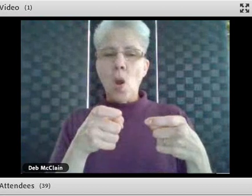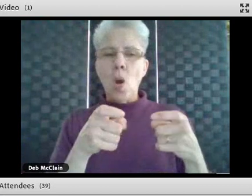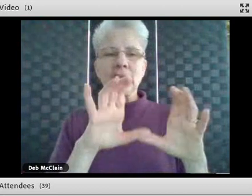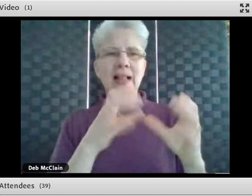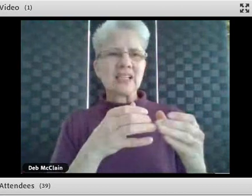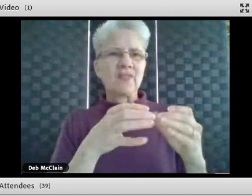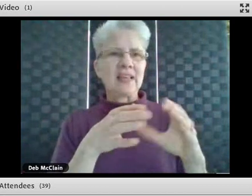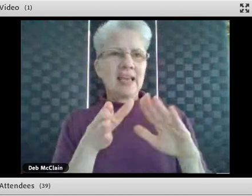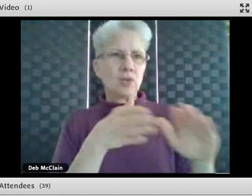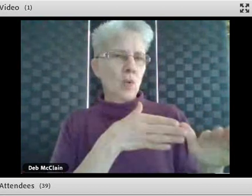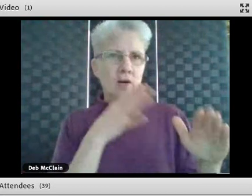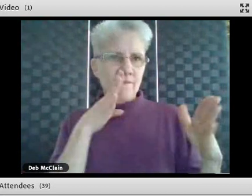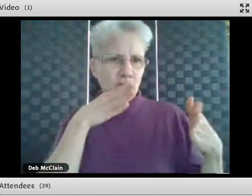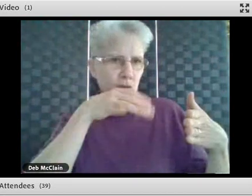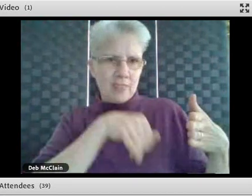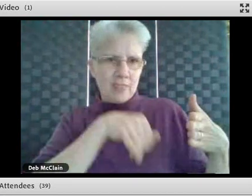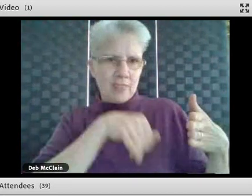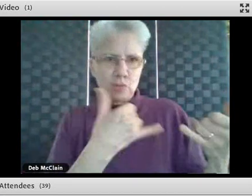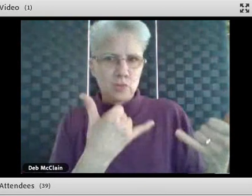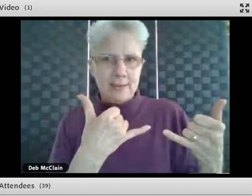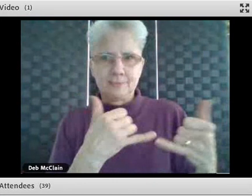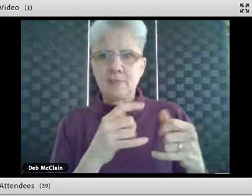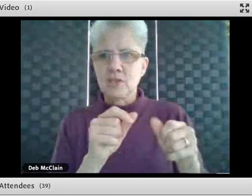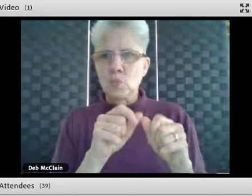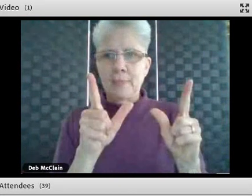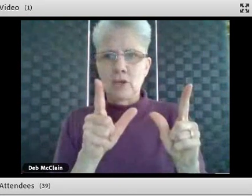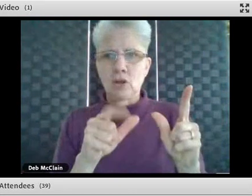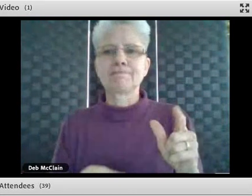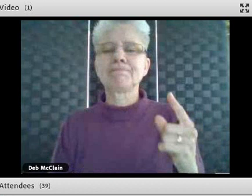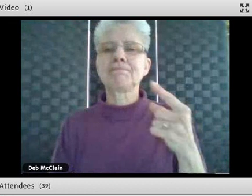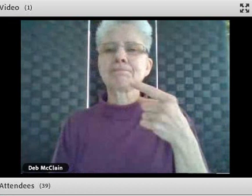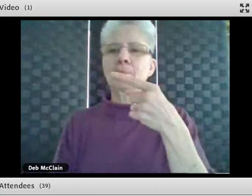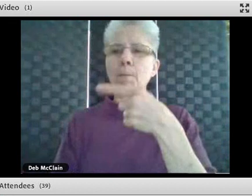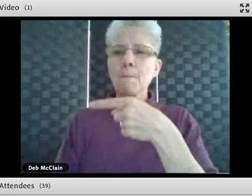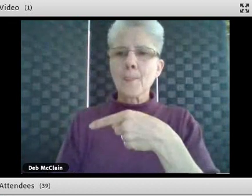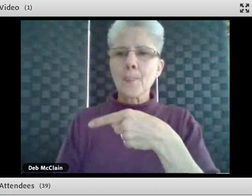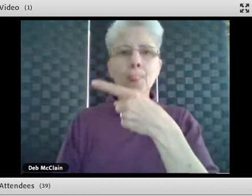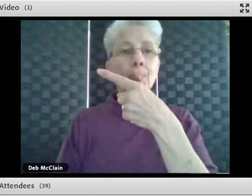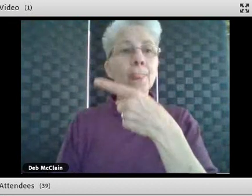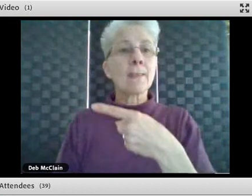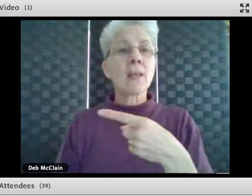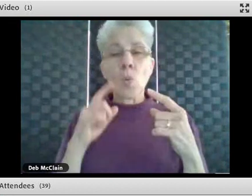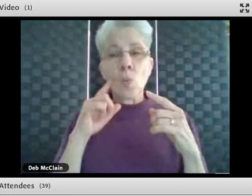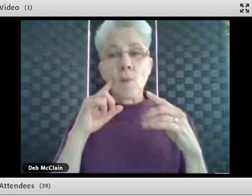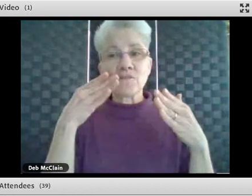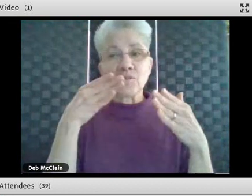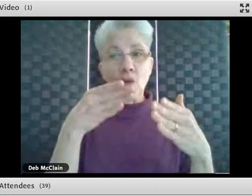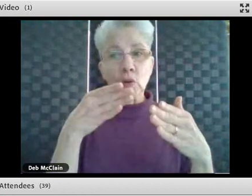'cause that's not what we're focusing on in this webinar. We're focusing on controlled vocabularies, specifically LCSH.